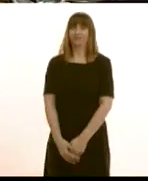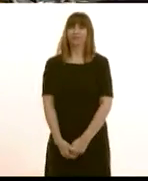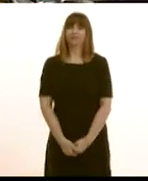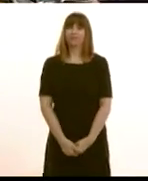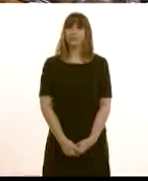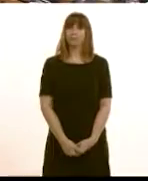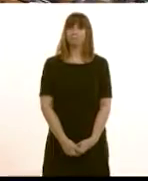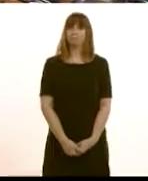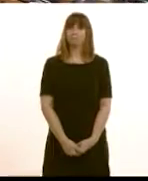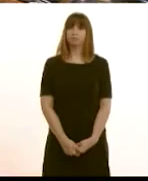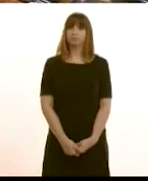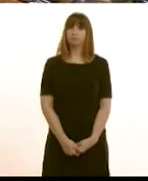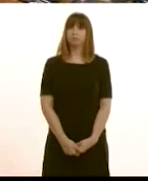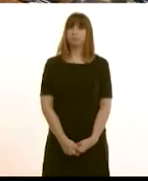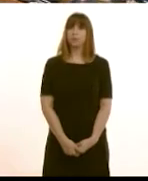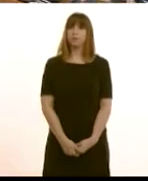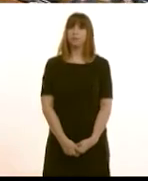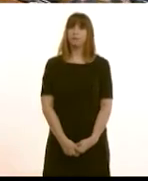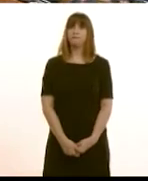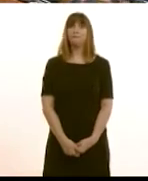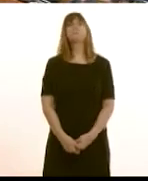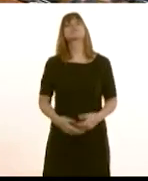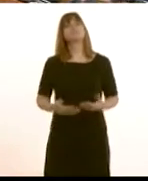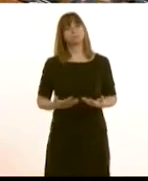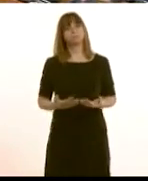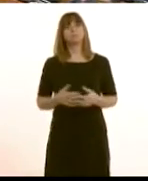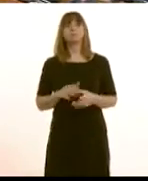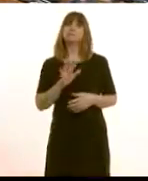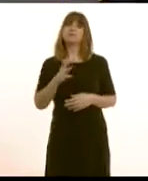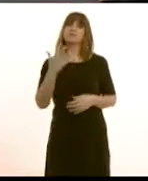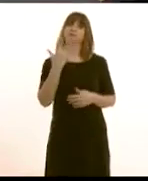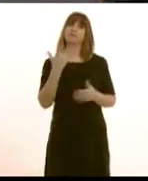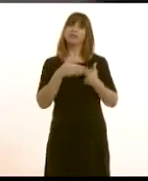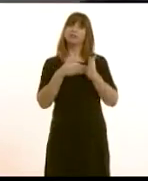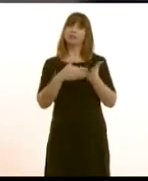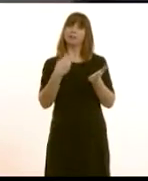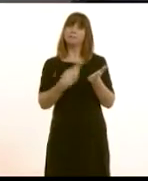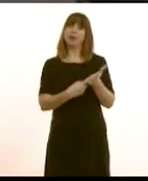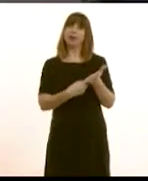o arian HEFCW yn cael ei wario ar gyrsiau drud syín cynnwys addysg feddygol. Gan eich